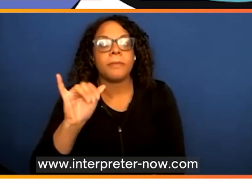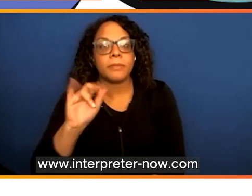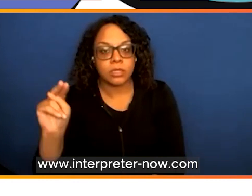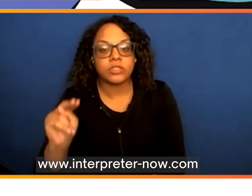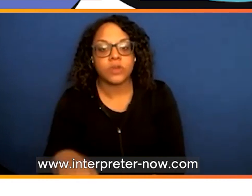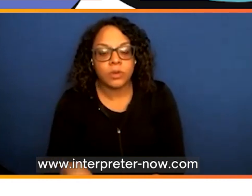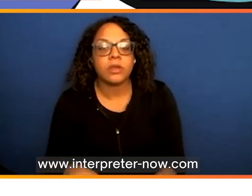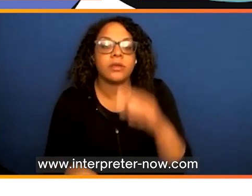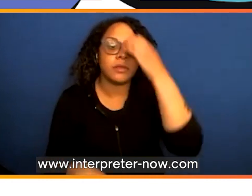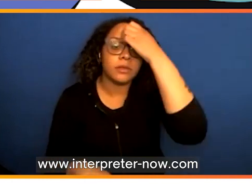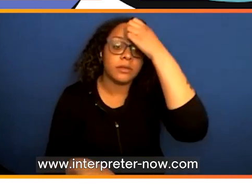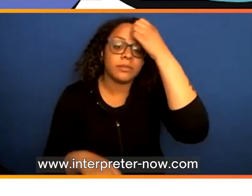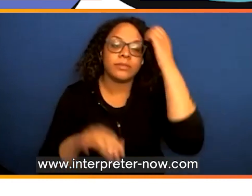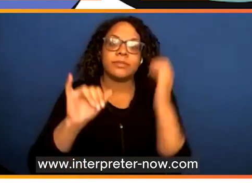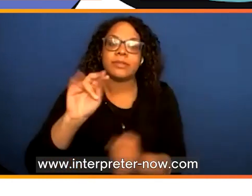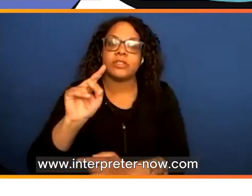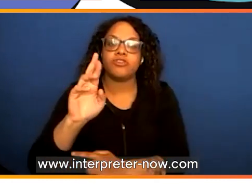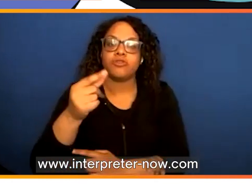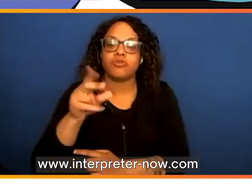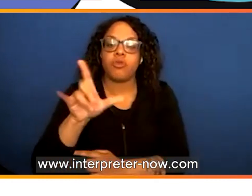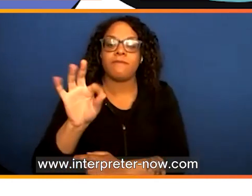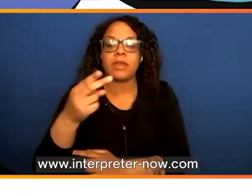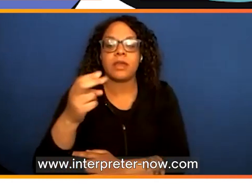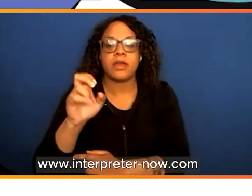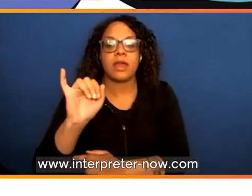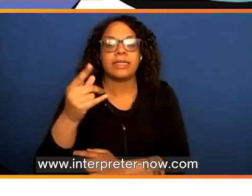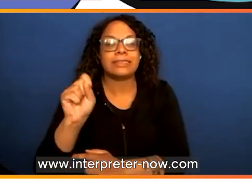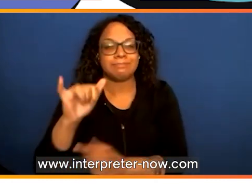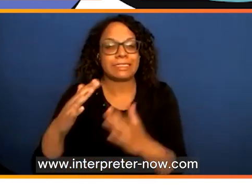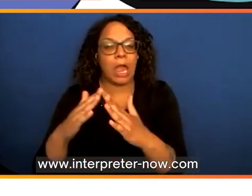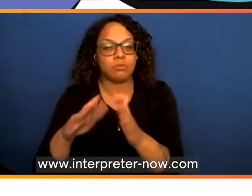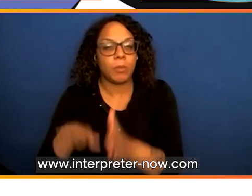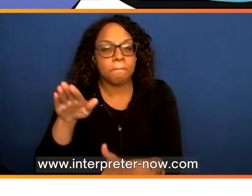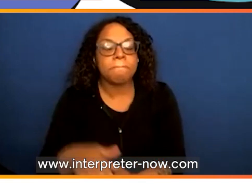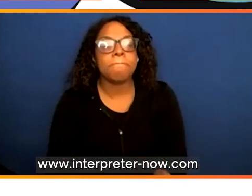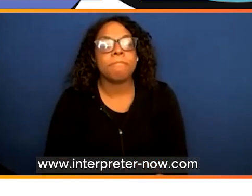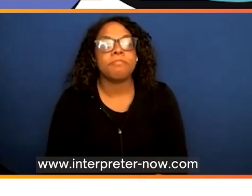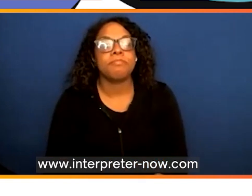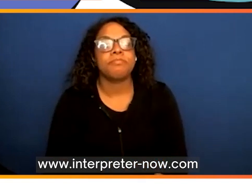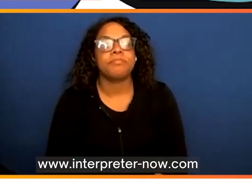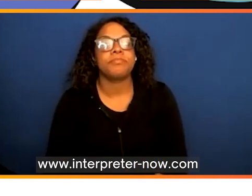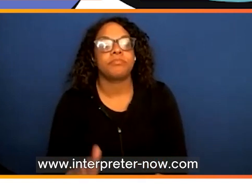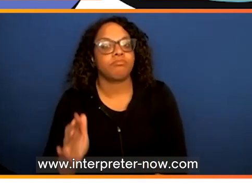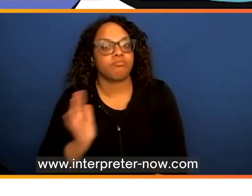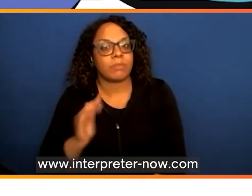name of the town I grew up in. The path I started on as a young child, I can still hear